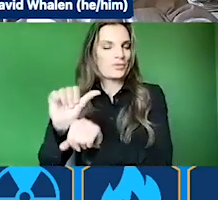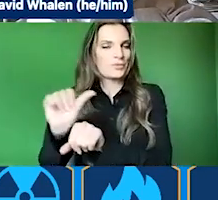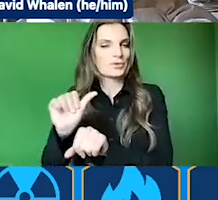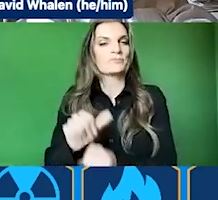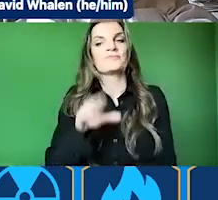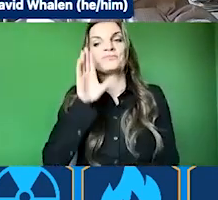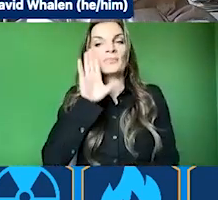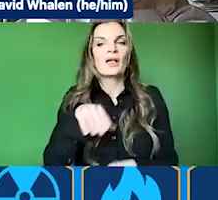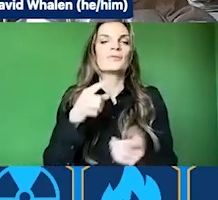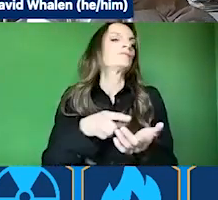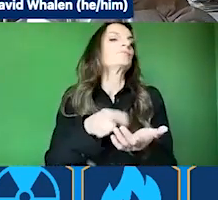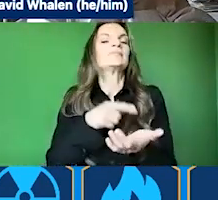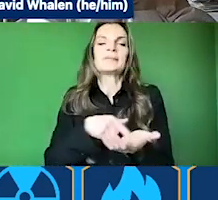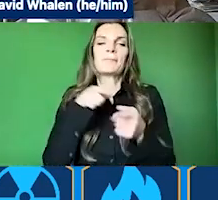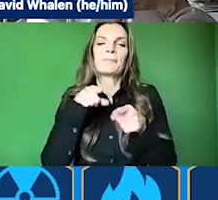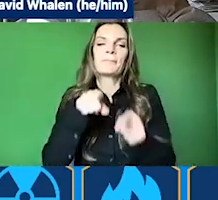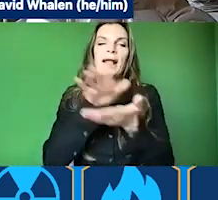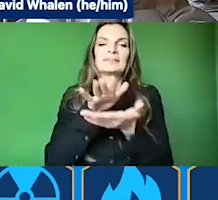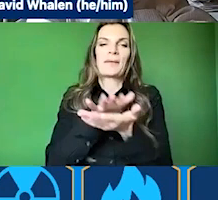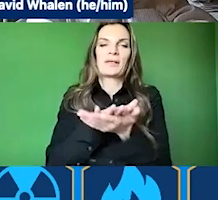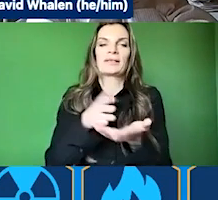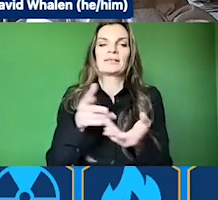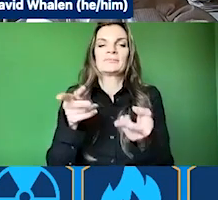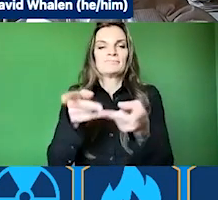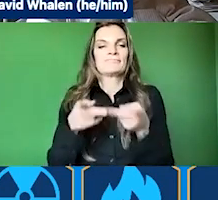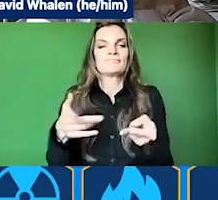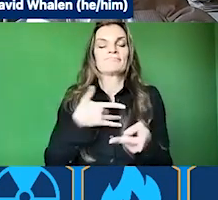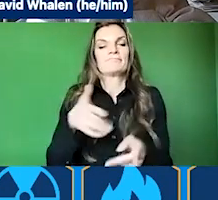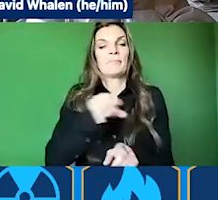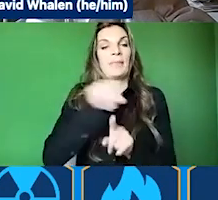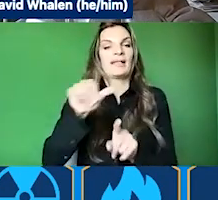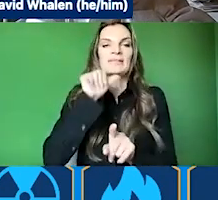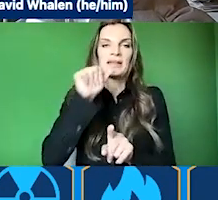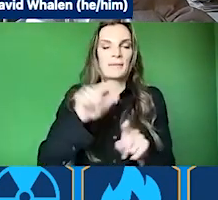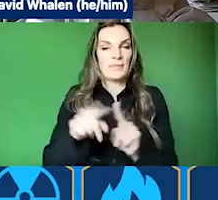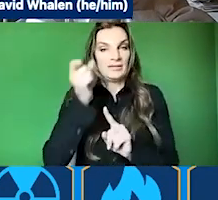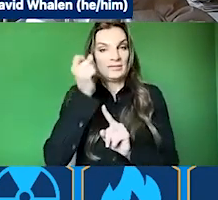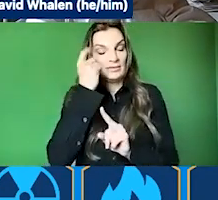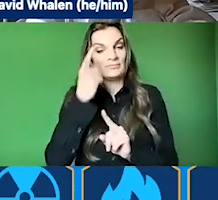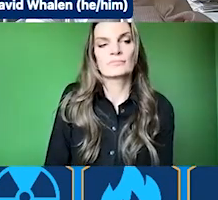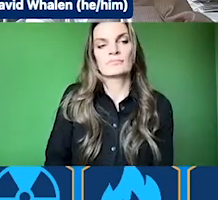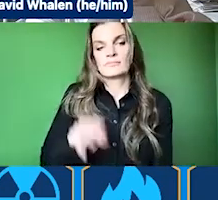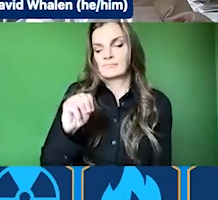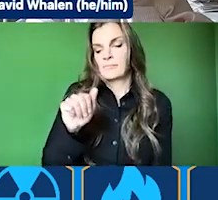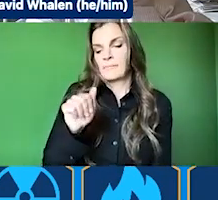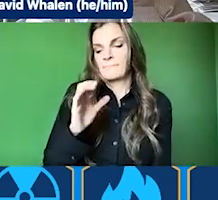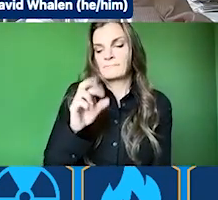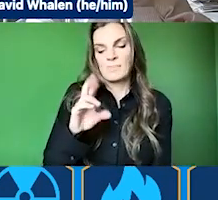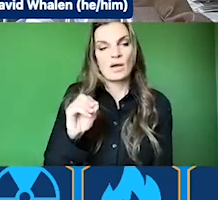And a couple more factors to think about more on a macro policy level. So as Laura